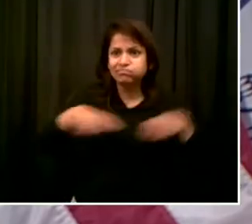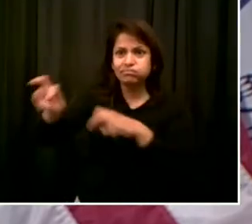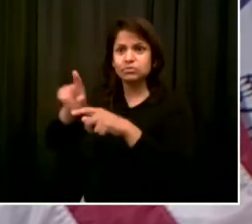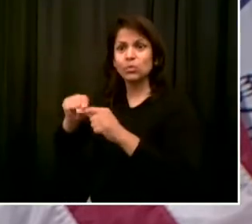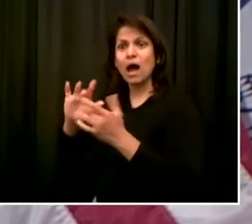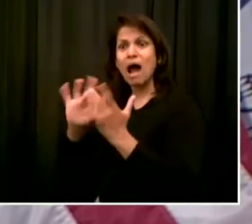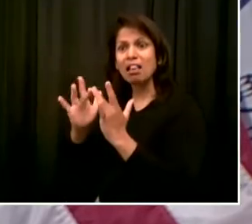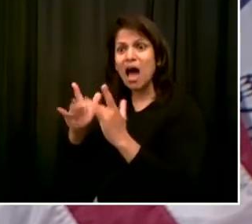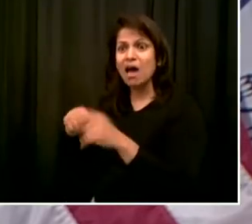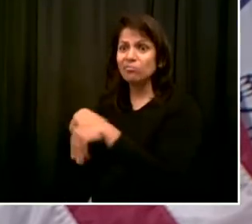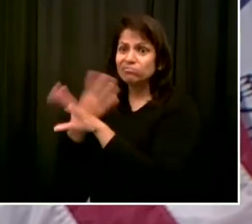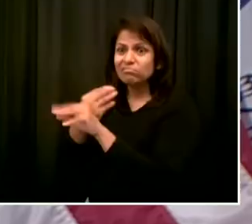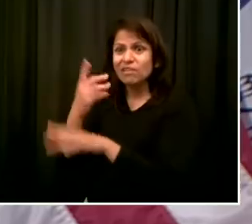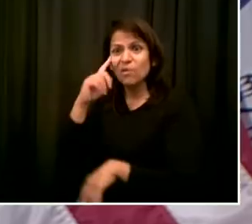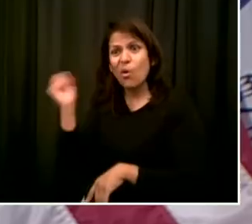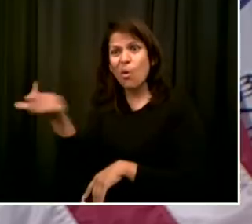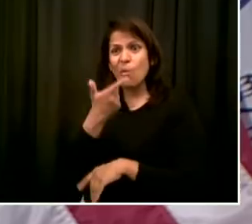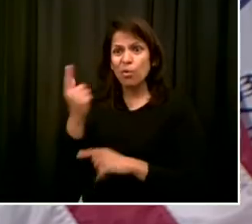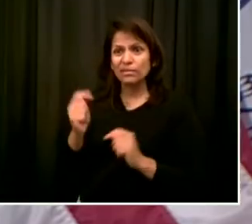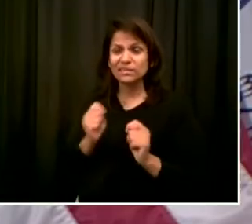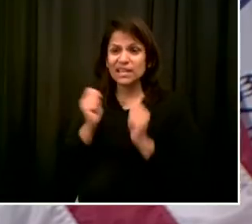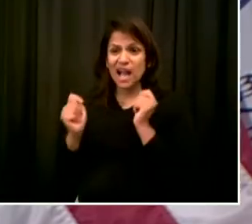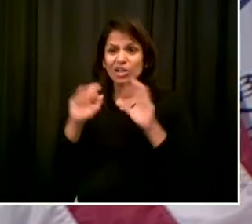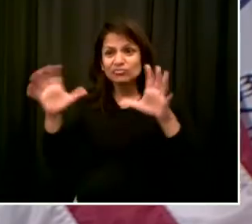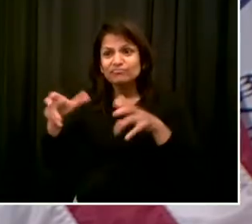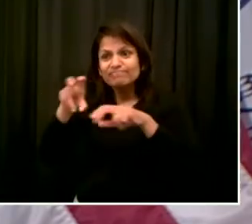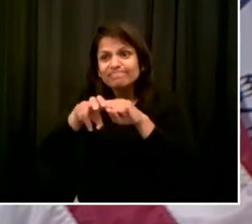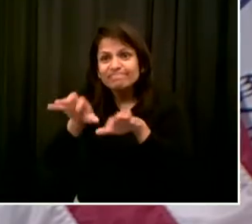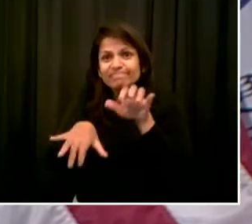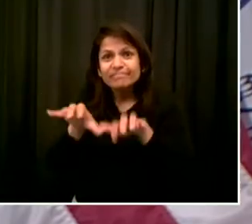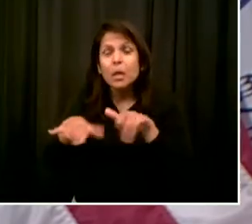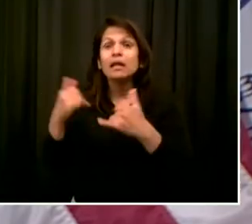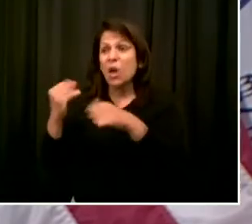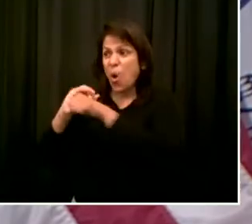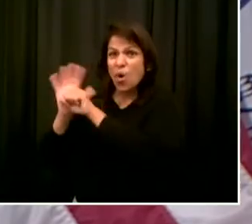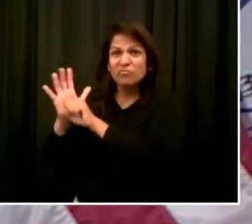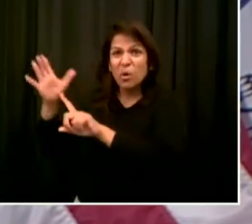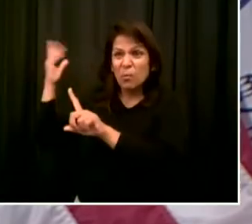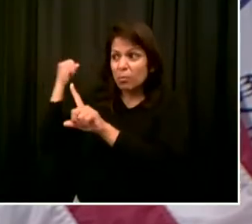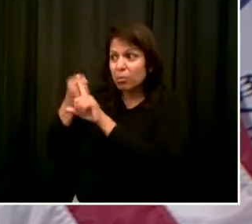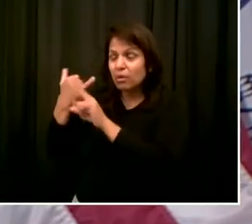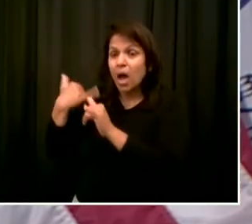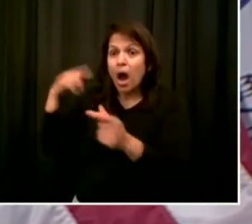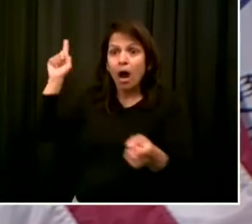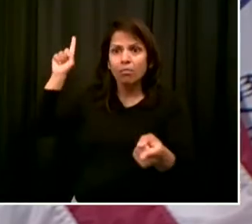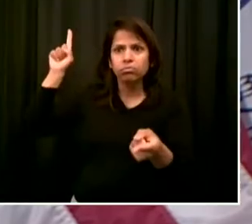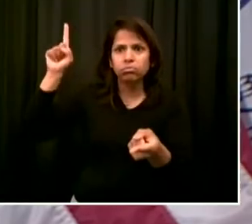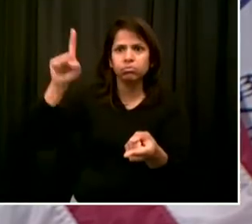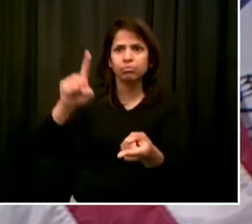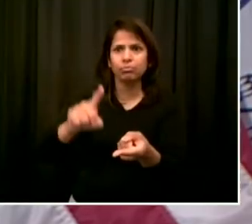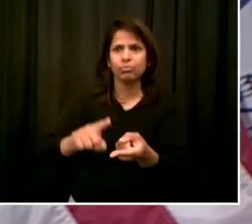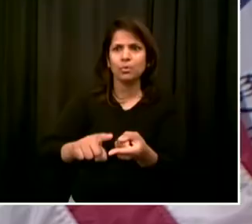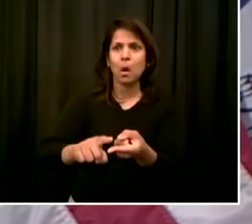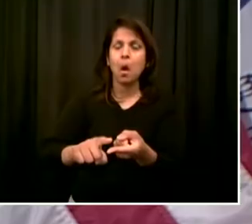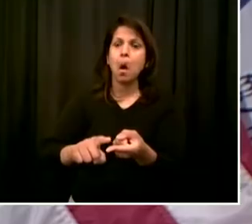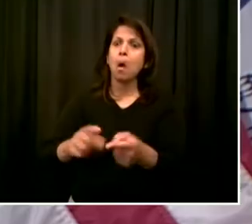POISSBILITY OF ANY KIND OF PROGRAMMING EEPXCT POTENTIALLY